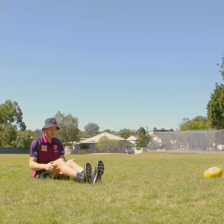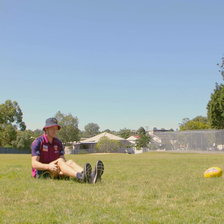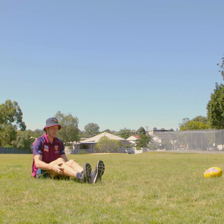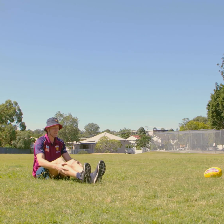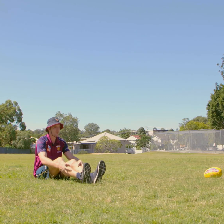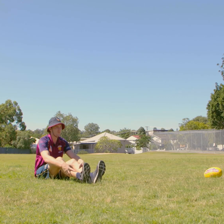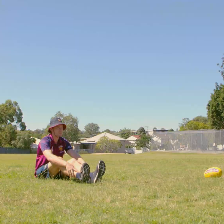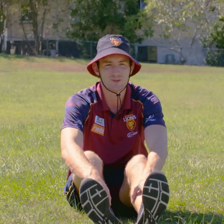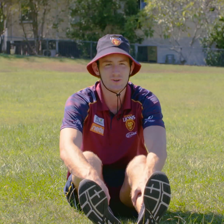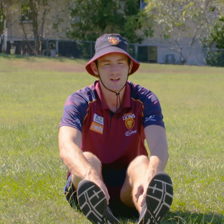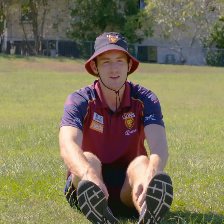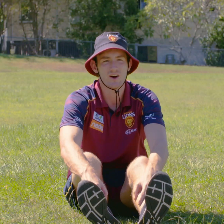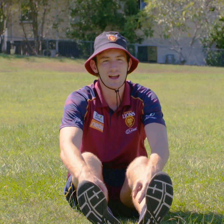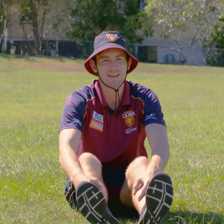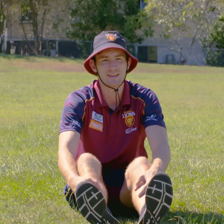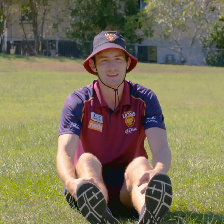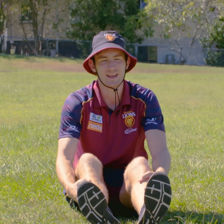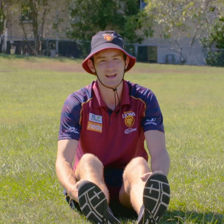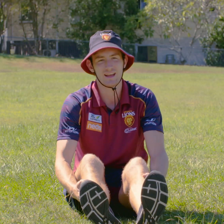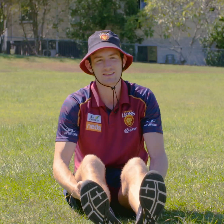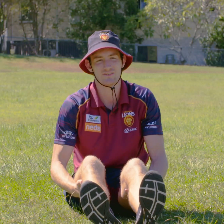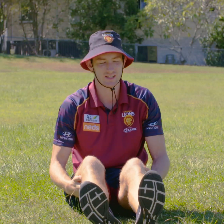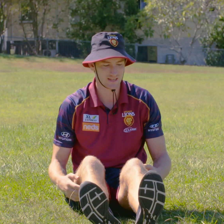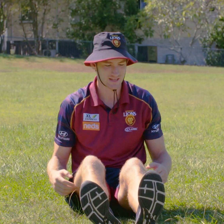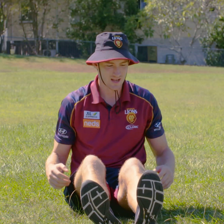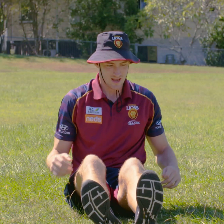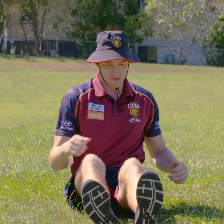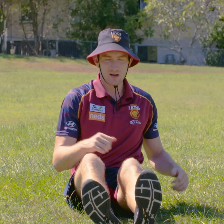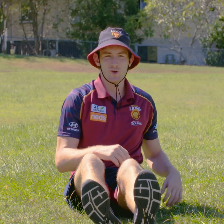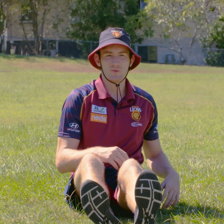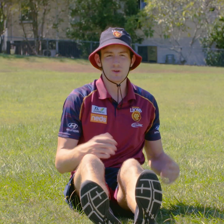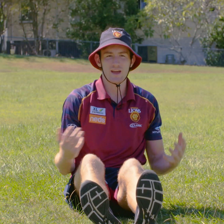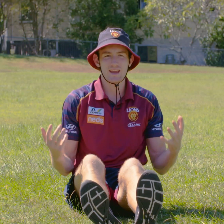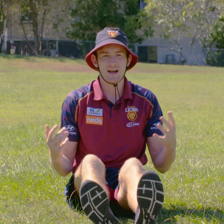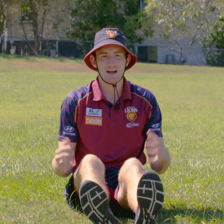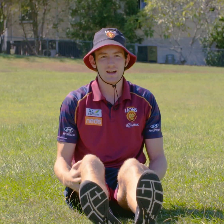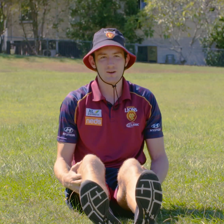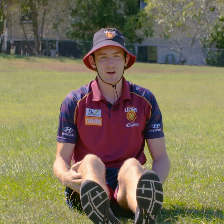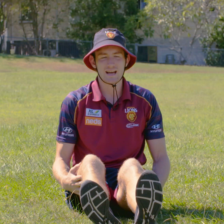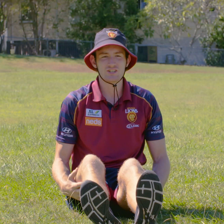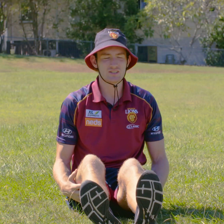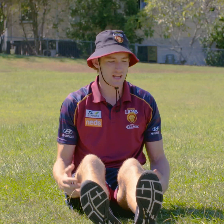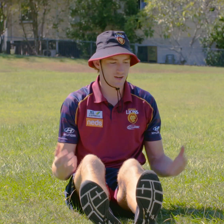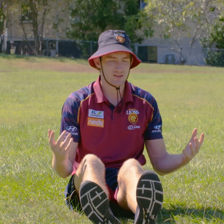The last movement to the kayaking activity is trunk movement with a rotation.